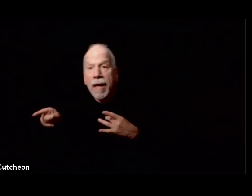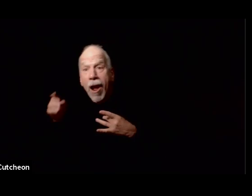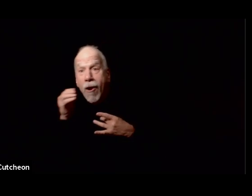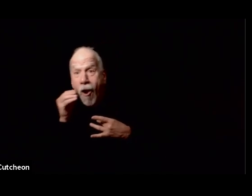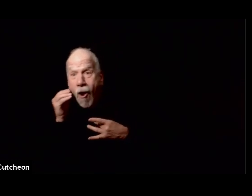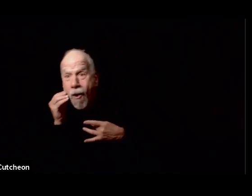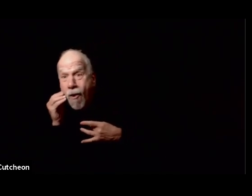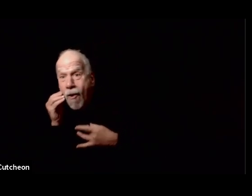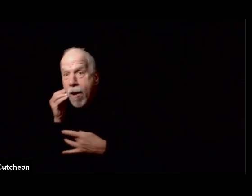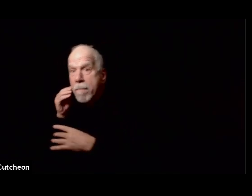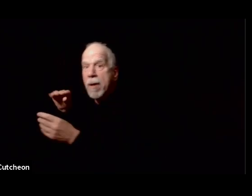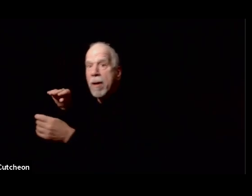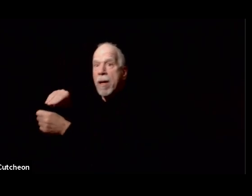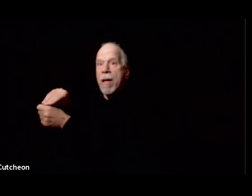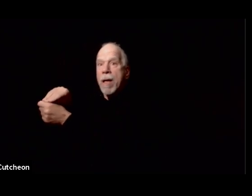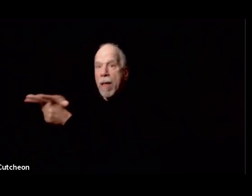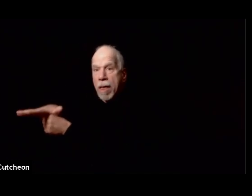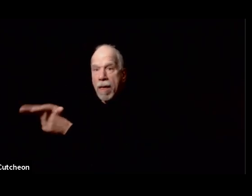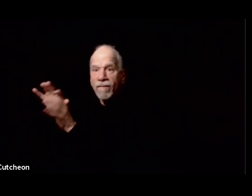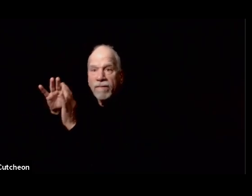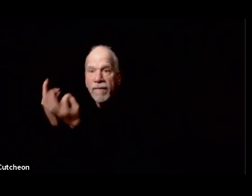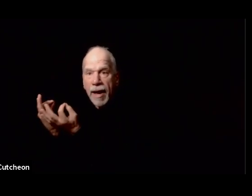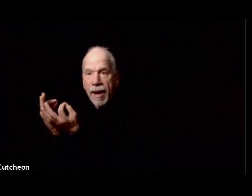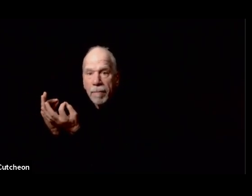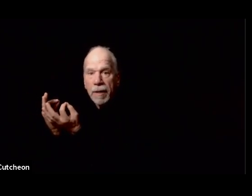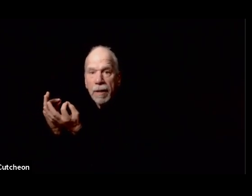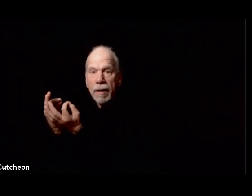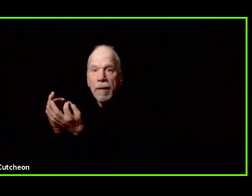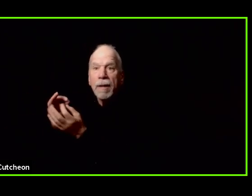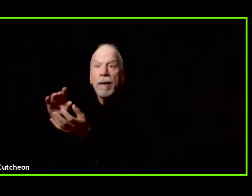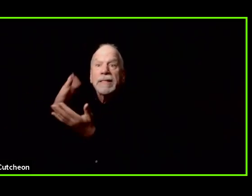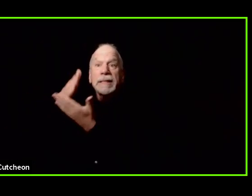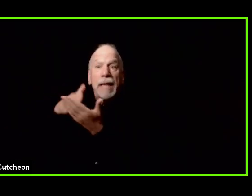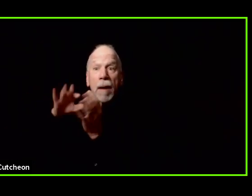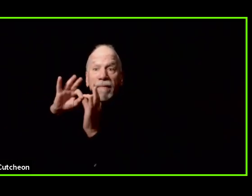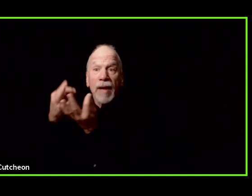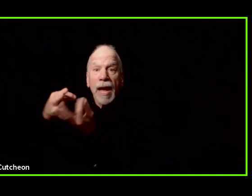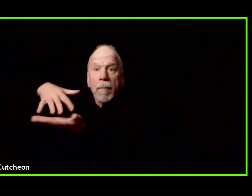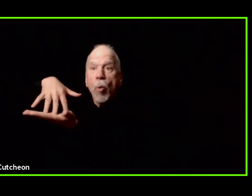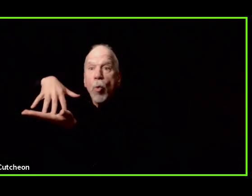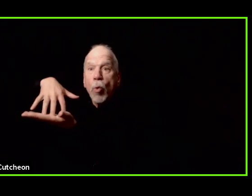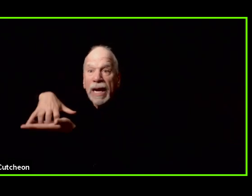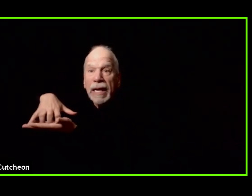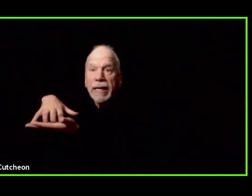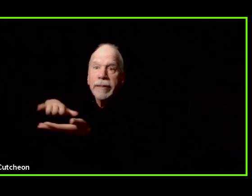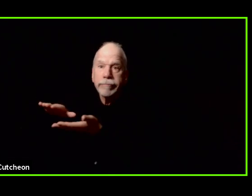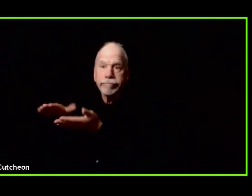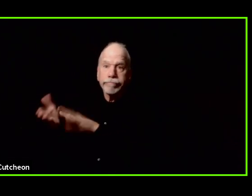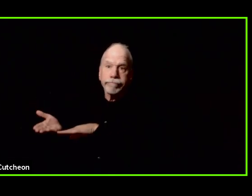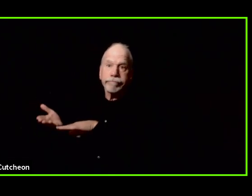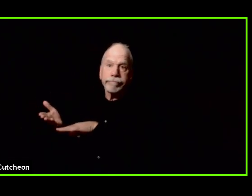have had severe disease, so please take it seriously. Thank you.